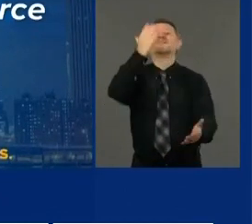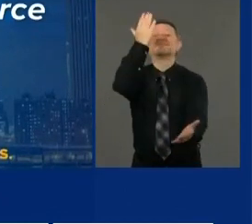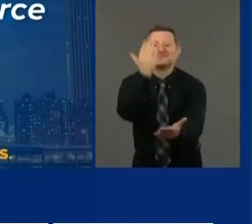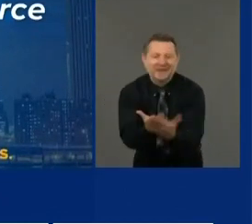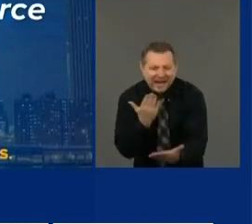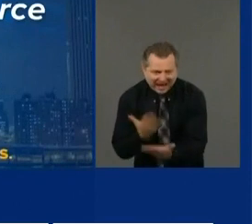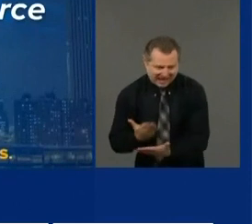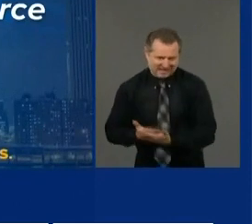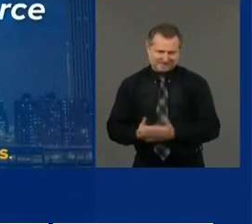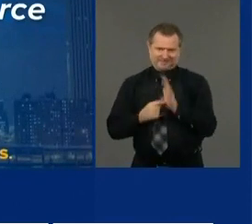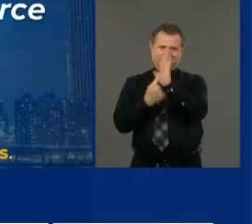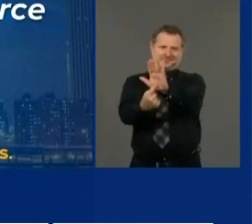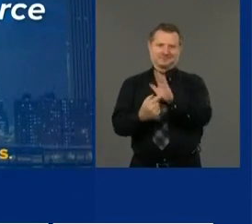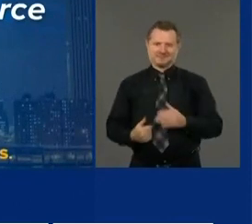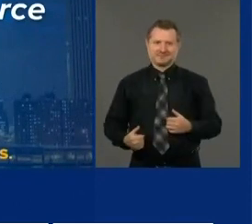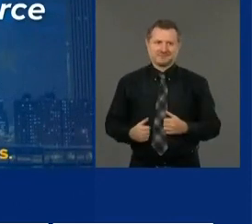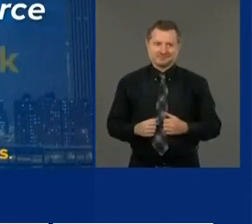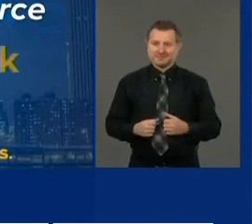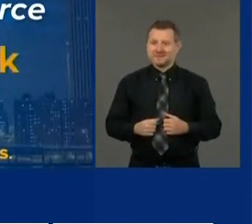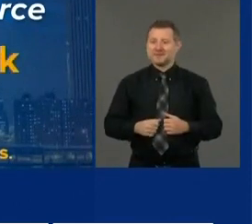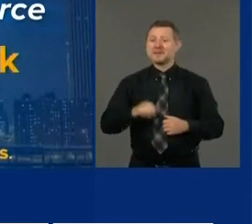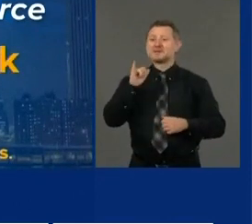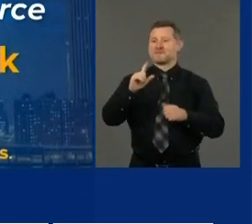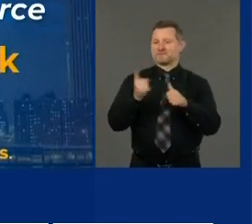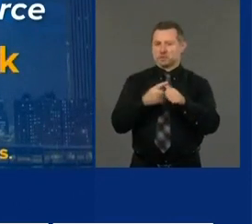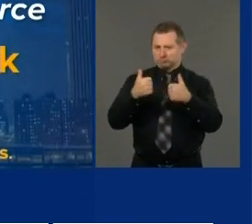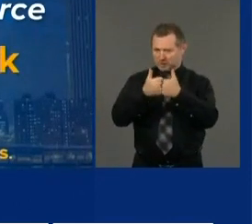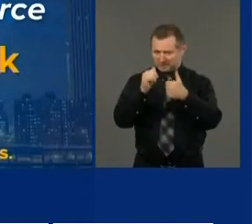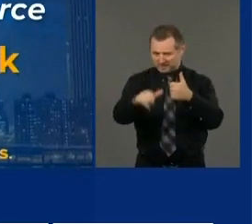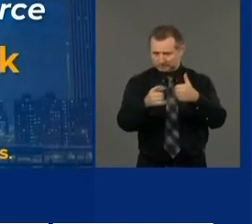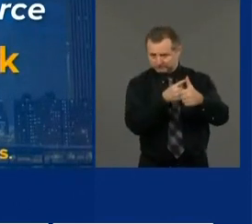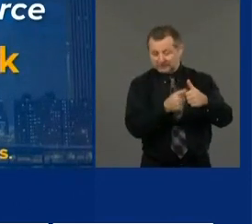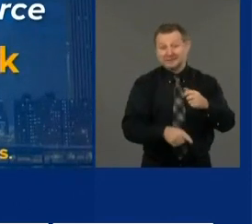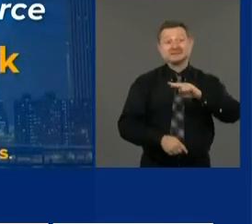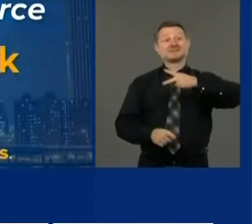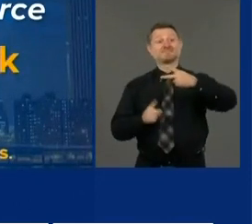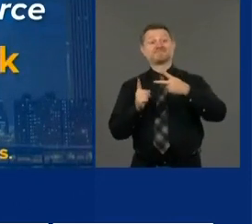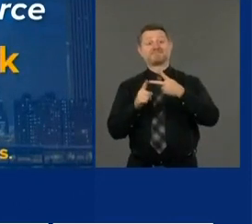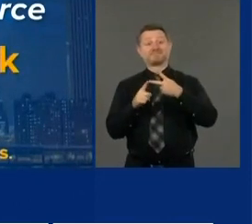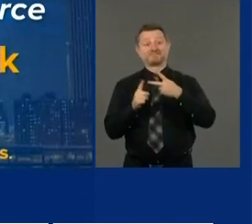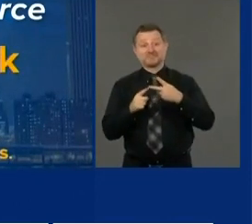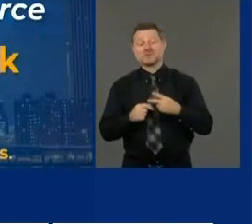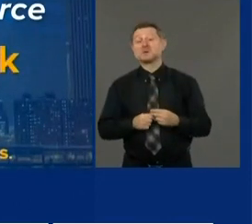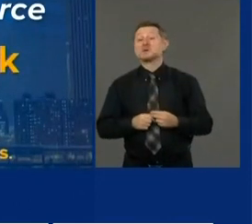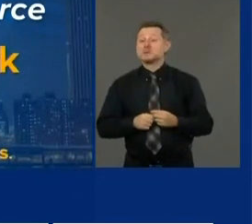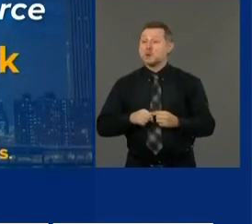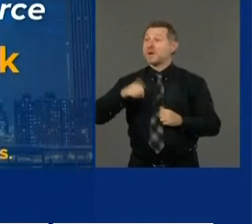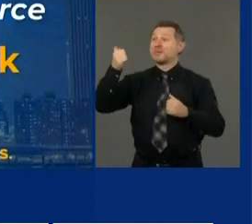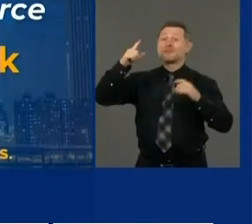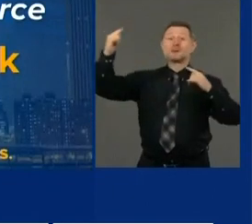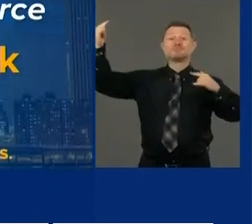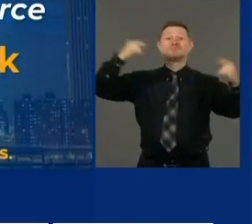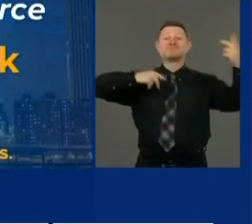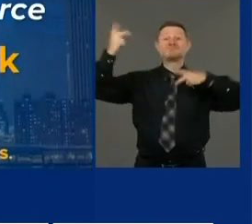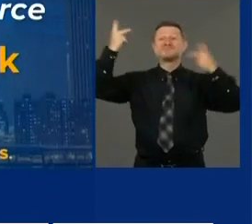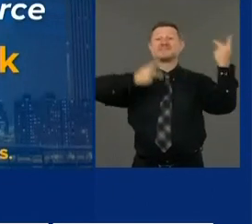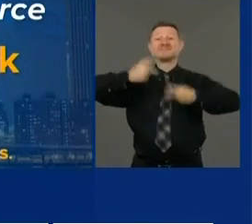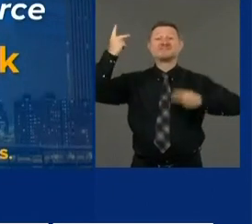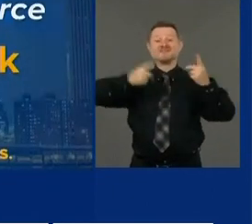THIS IS NOT MY OPINION, I AM NOT GUESSING, WE KNOW IT AS A